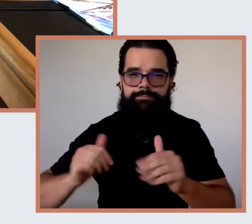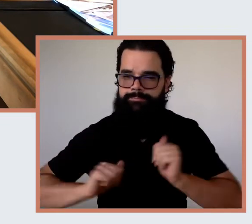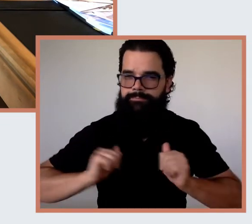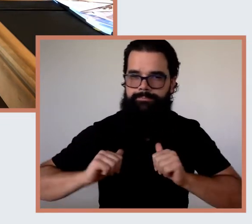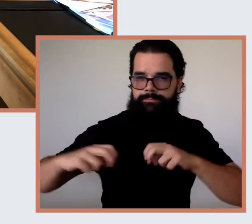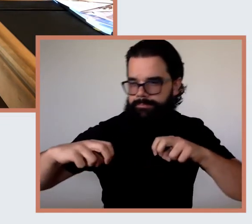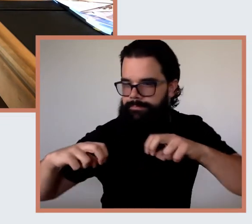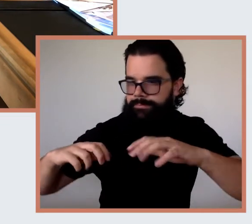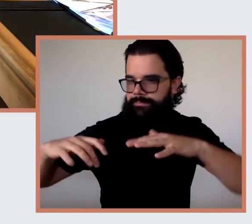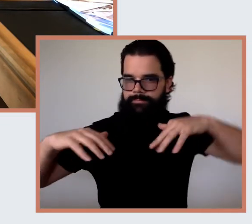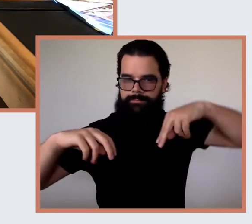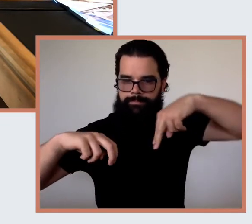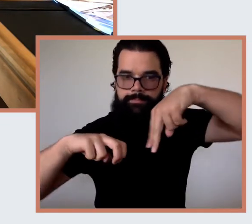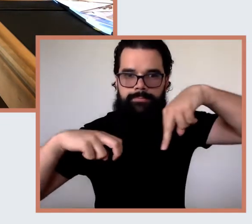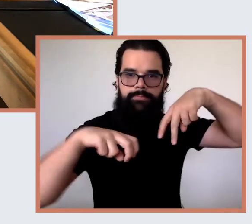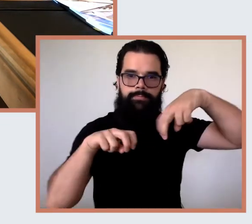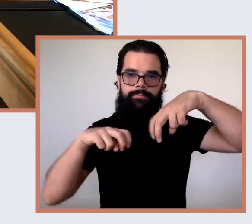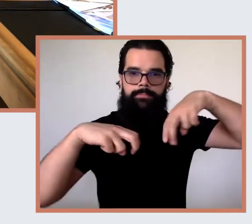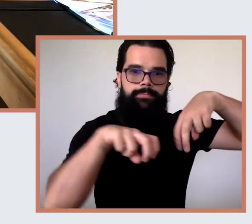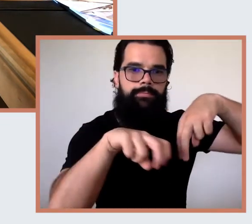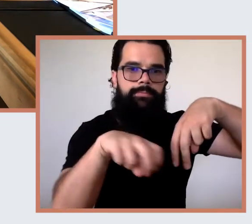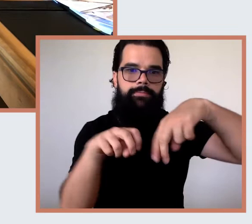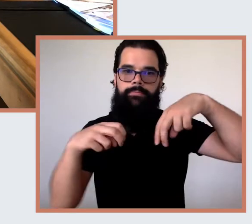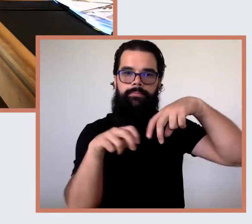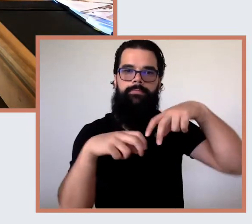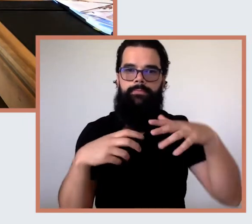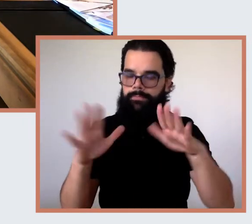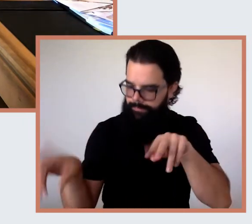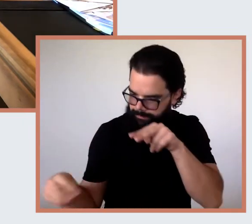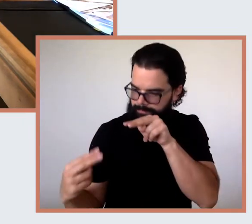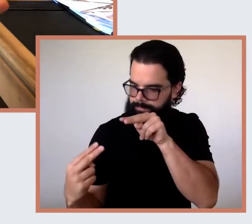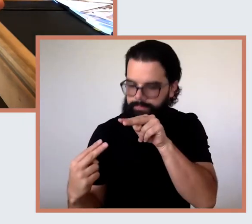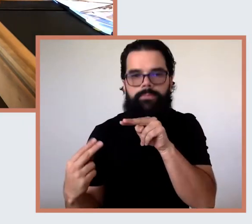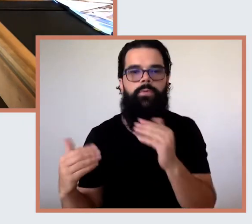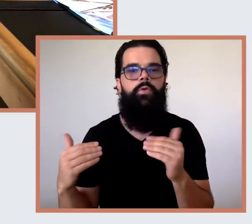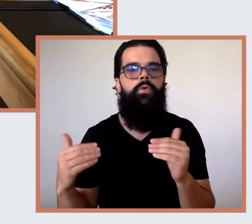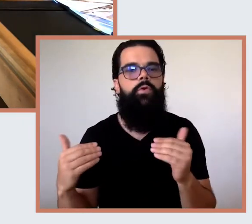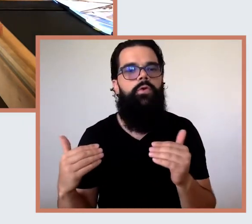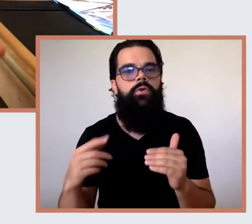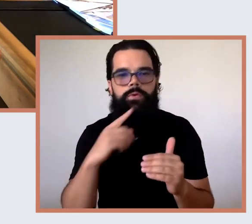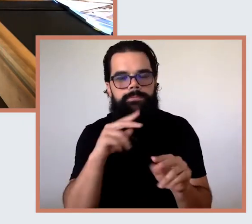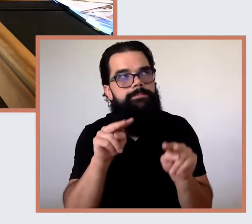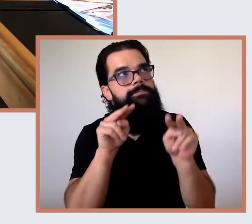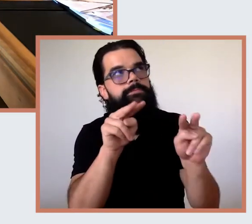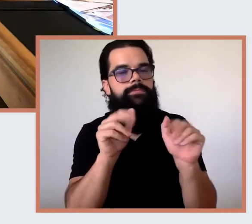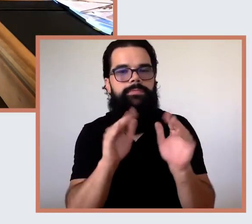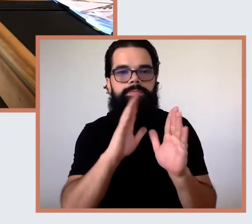and it was all these scenes done for executives to go, oh look, open up your eyes to the fact